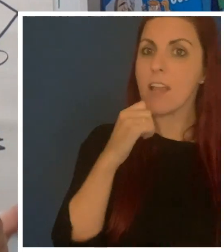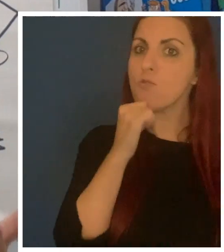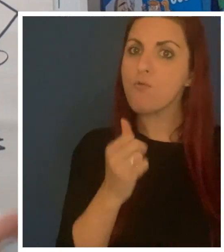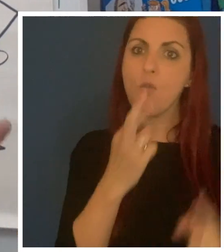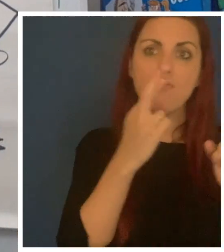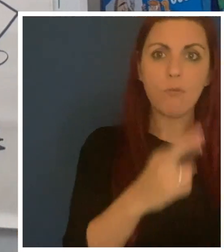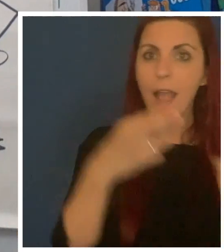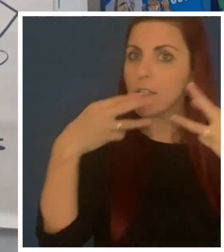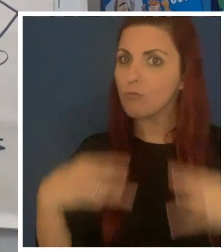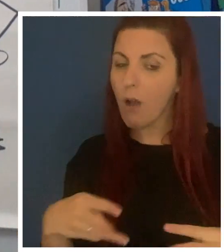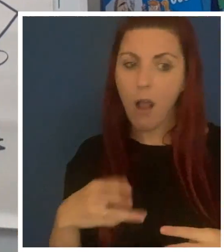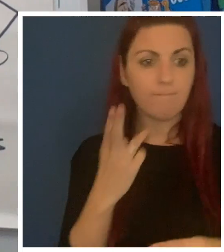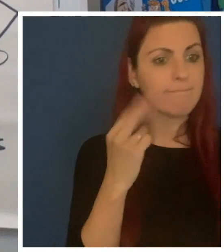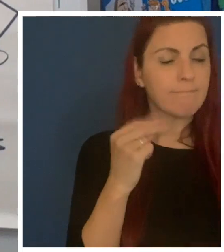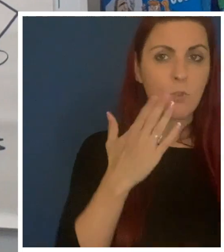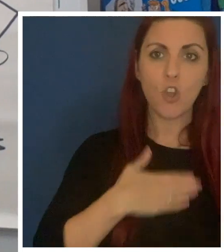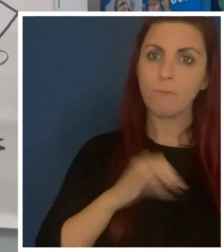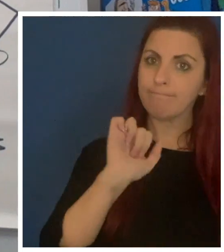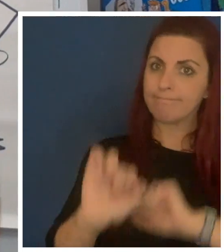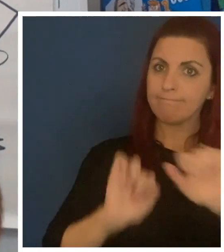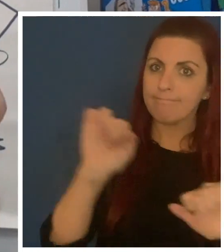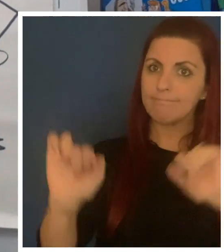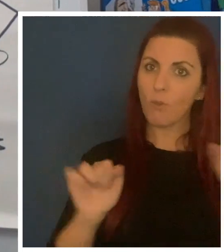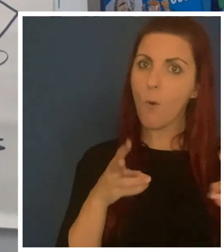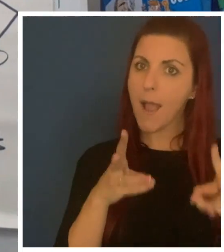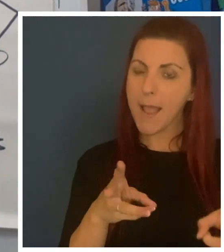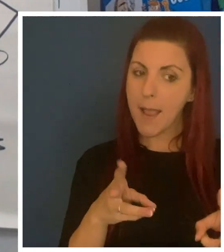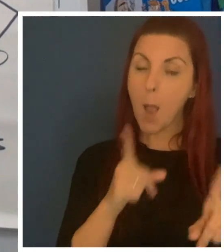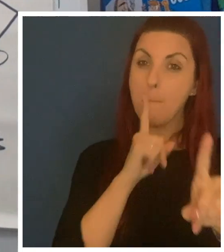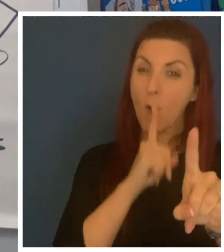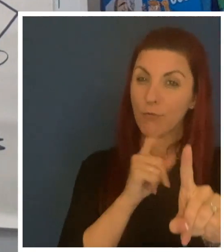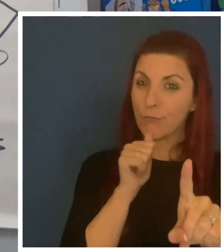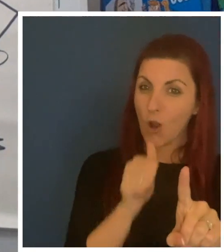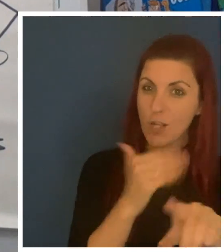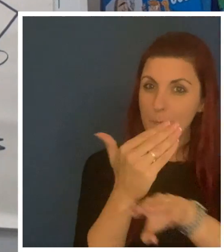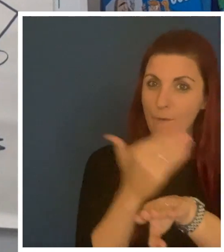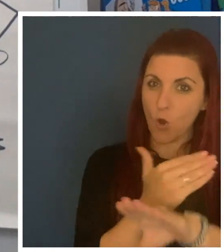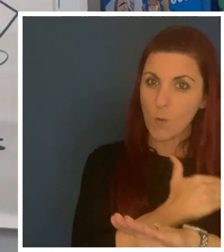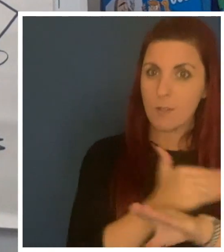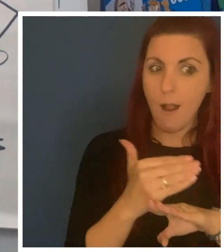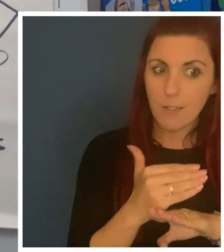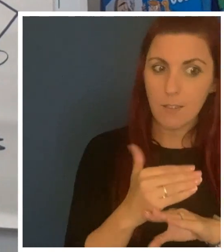to do it, there is only your way but before you start, I want to make sure that you